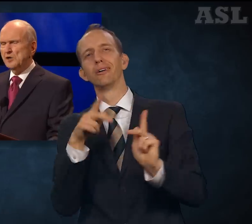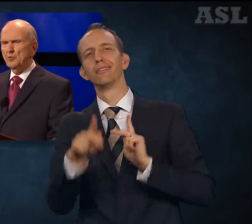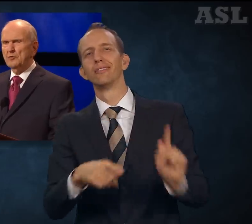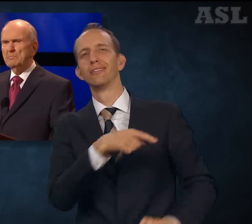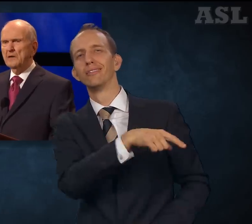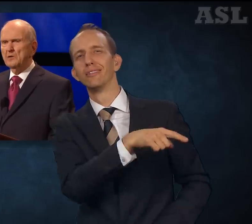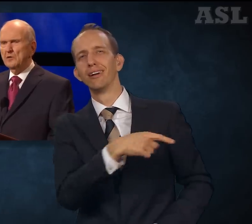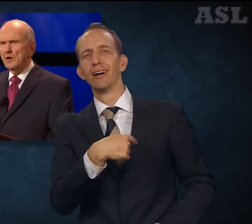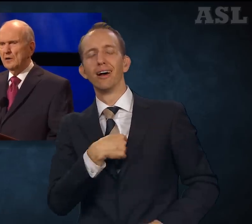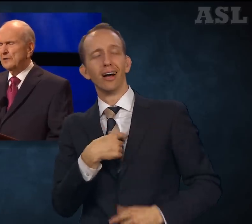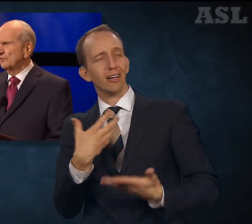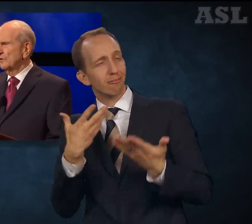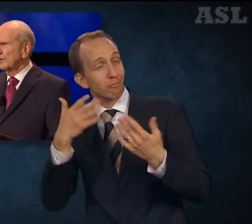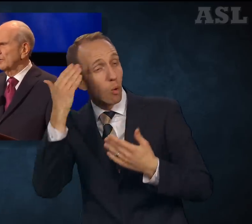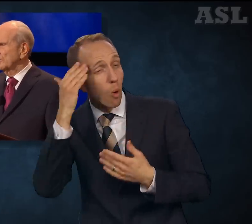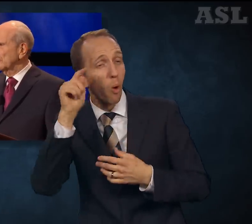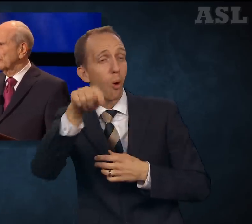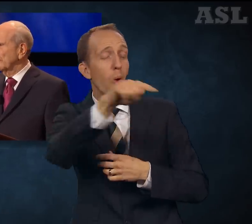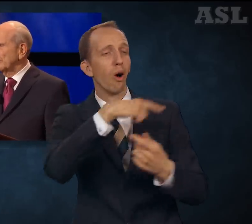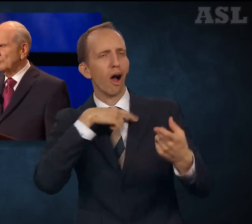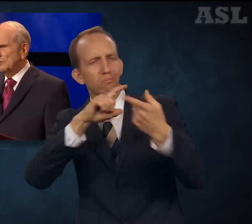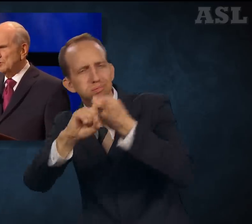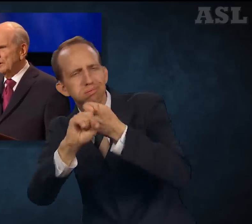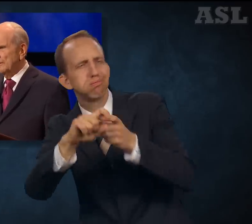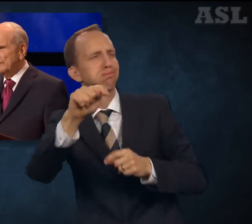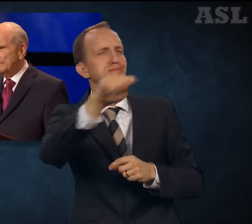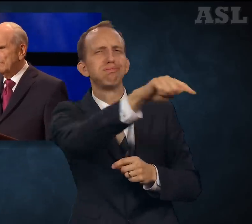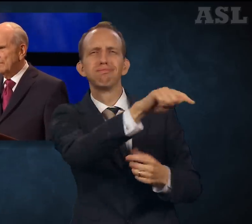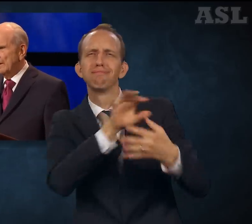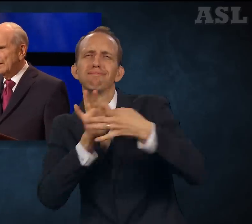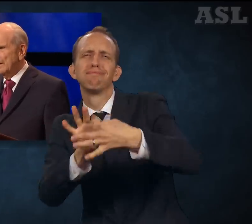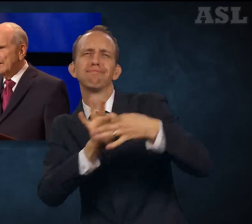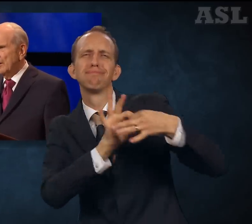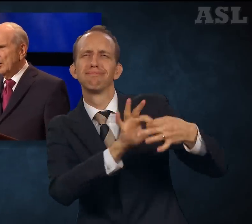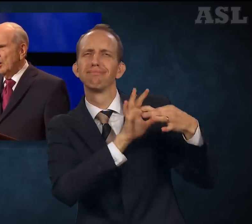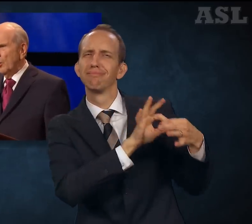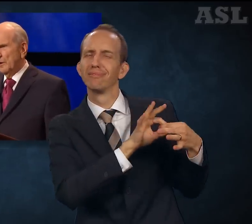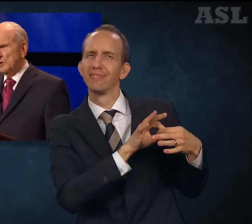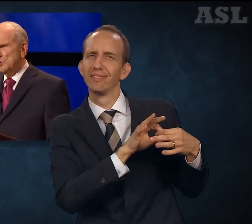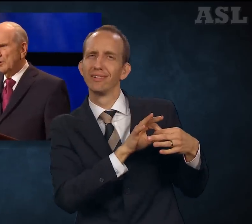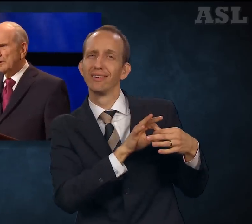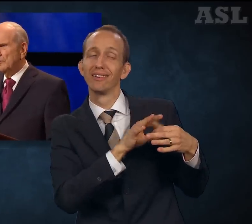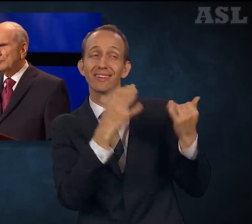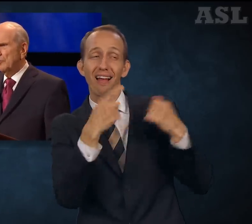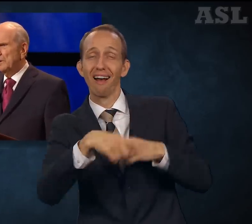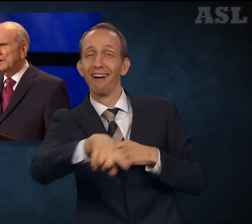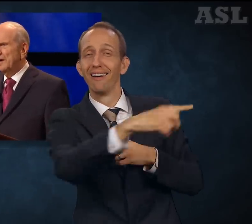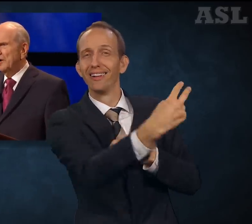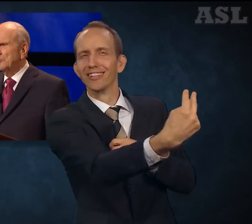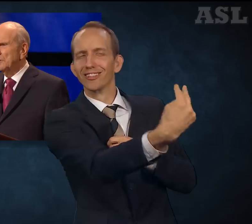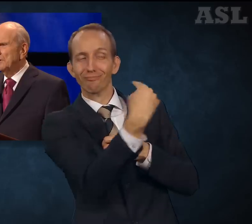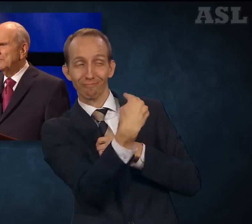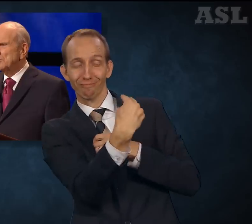I REJOICE IN MY ASSOCIATION